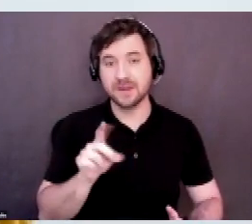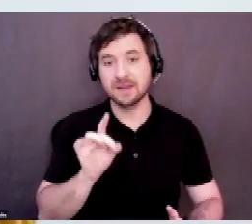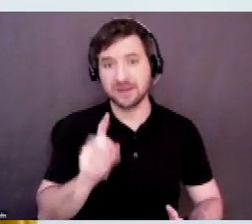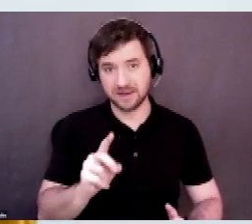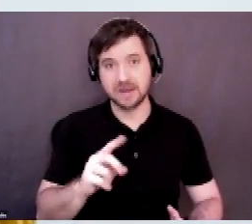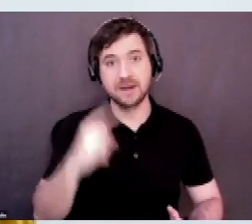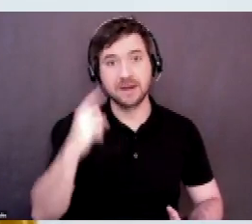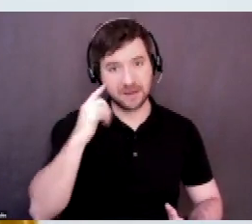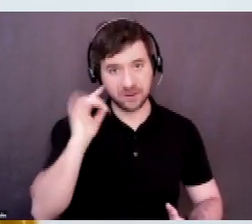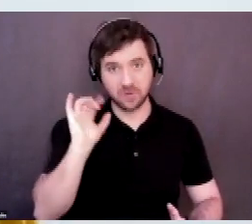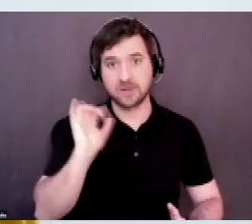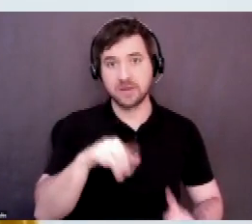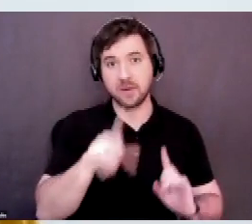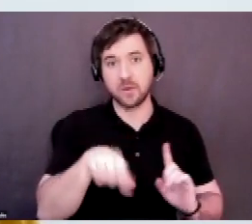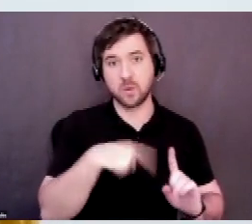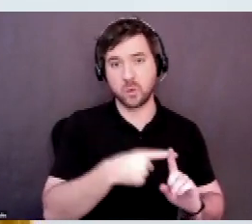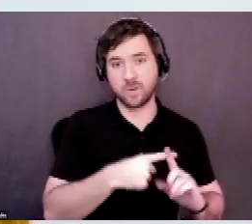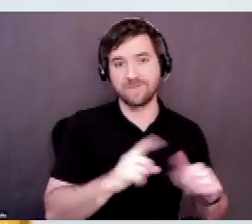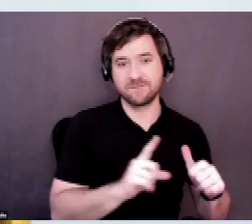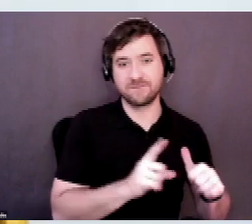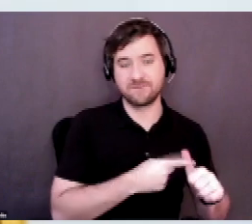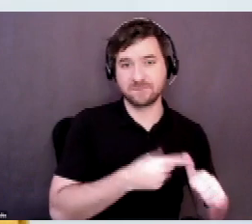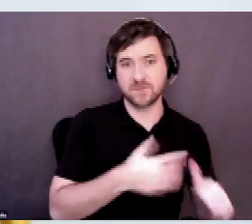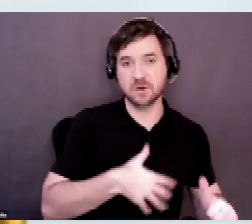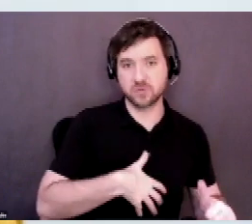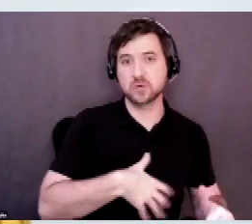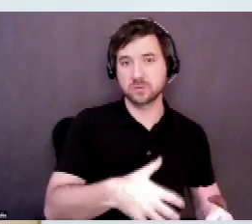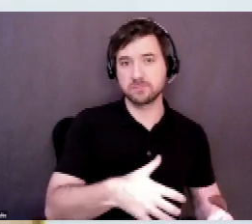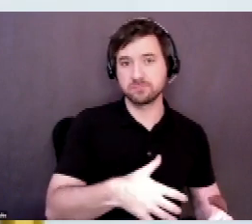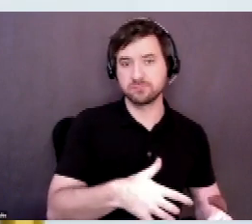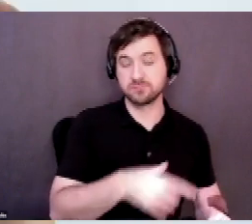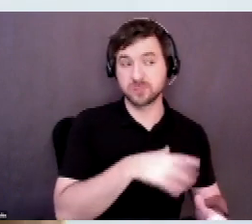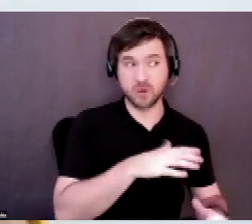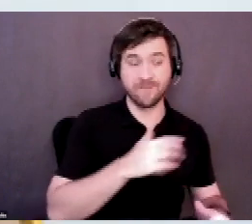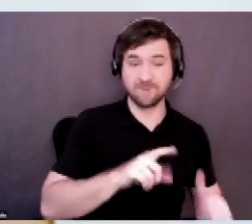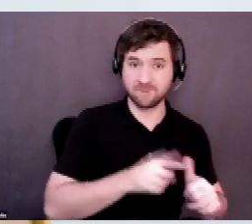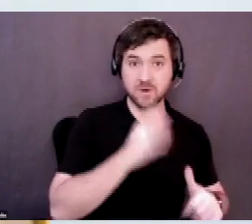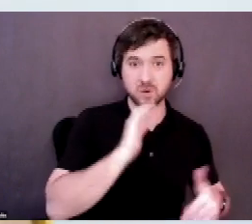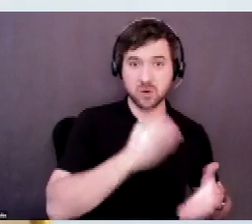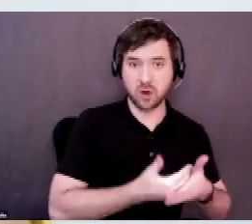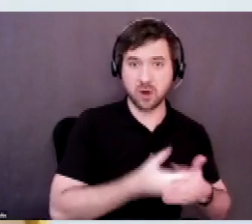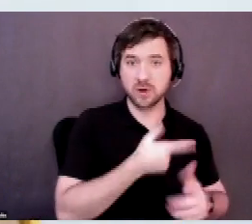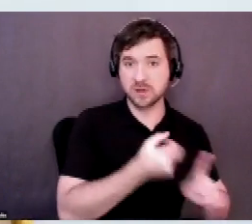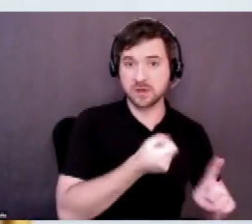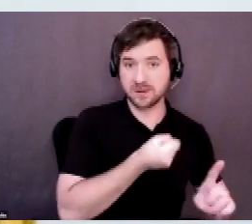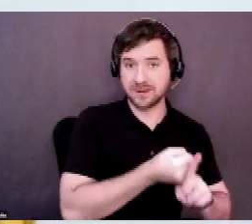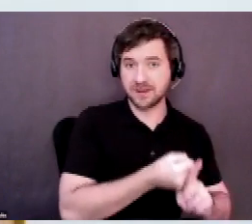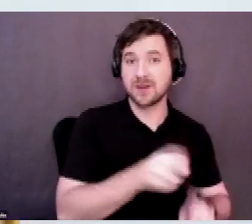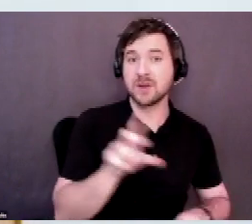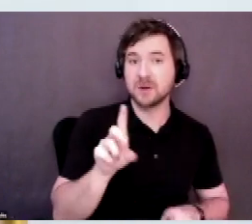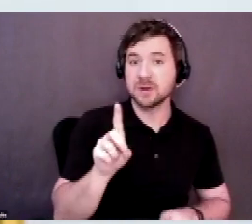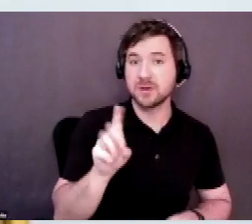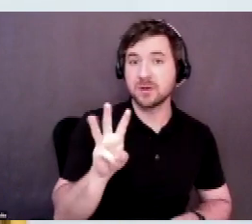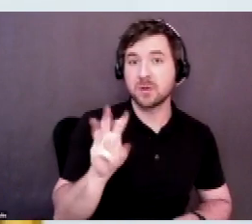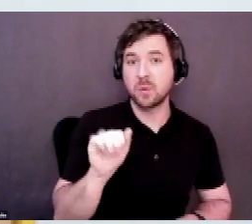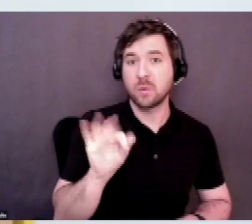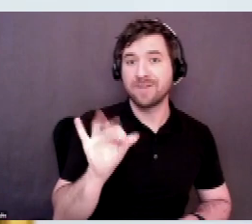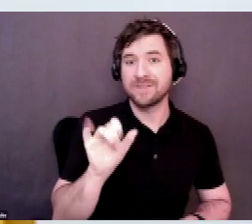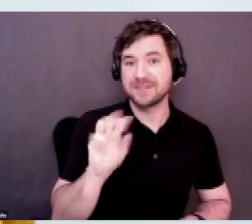our daughter was impacted with dwarfism too. So it was really funny to hear that there was like thoughts of like,